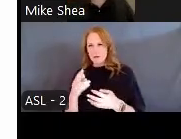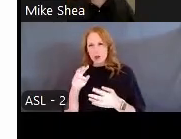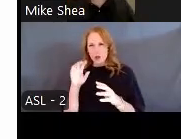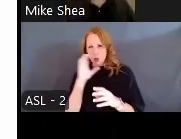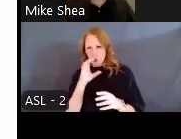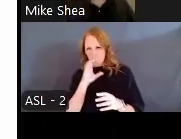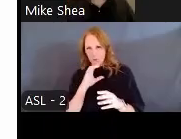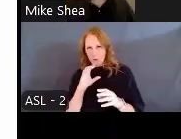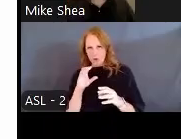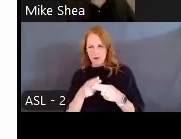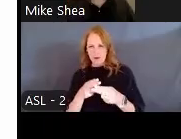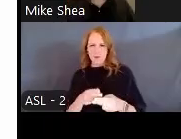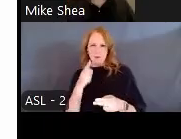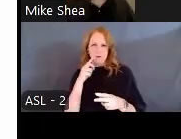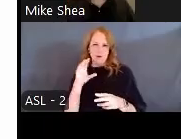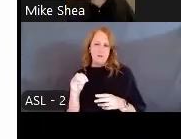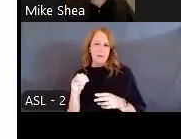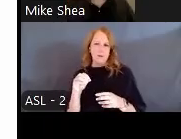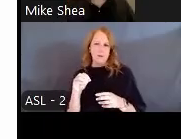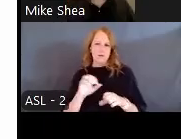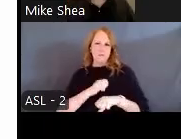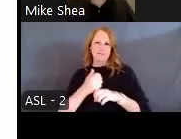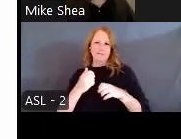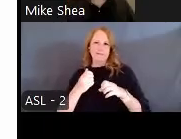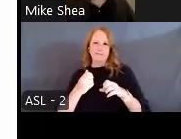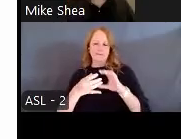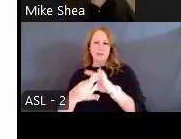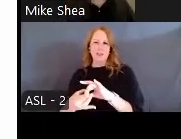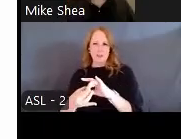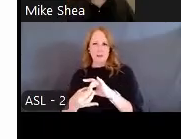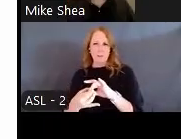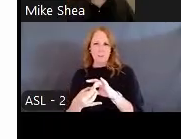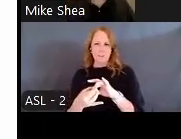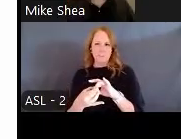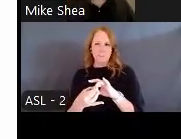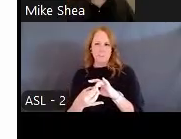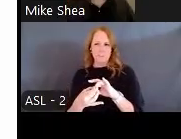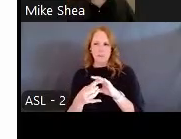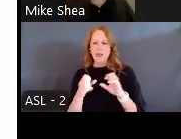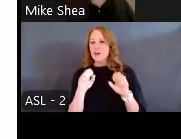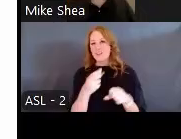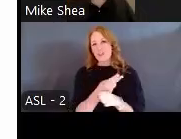foster those relationships. Um, and again, you're welcome to use the Microsoft example if you want.